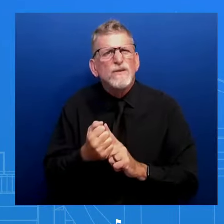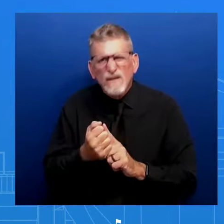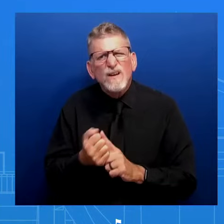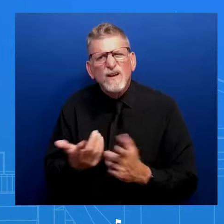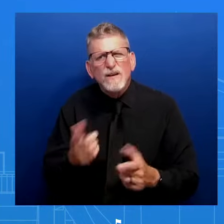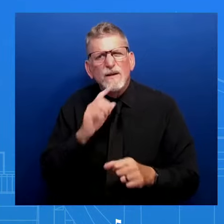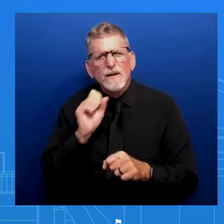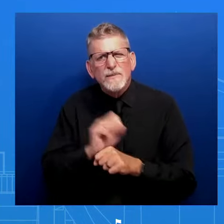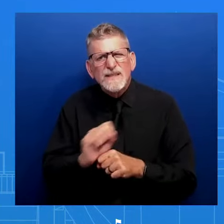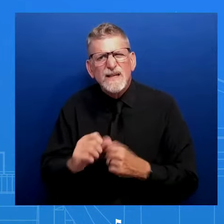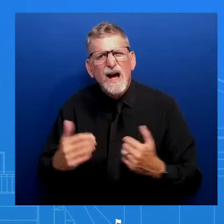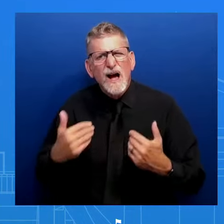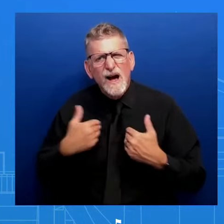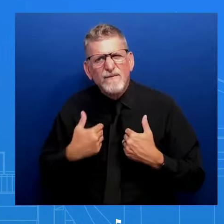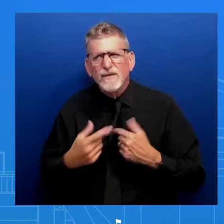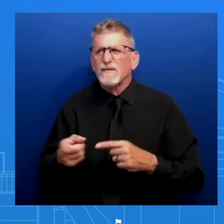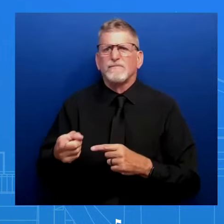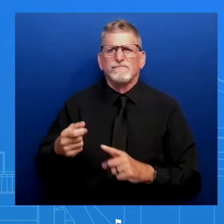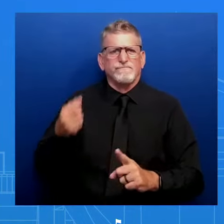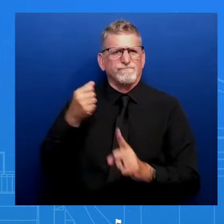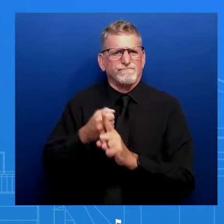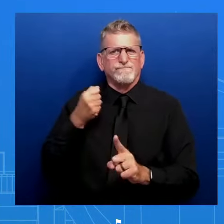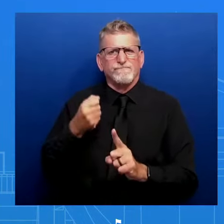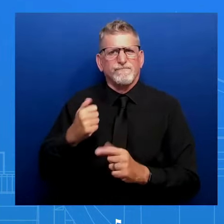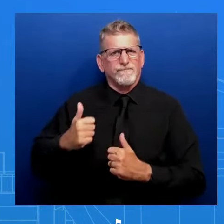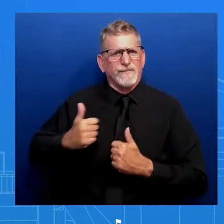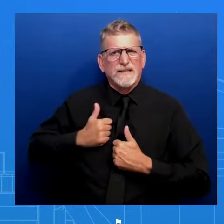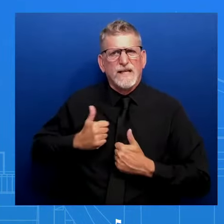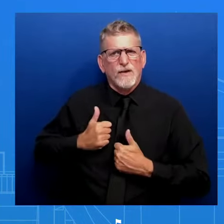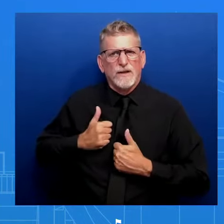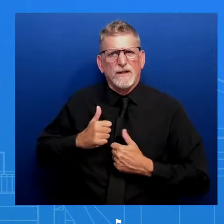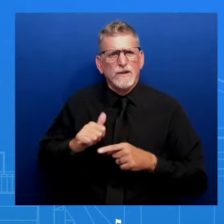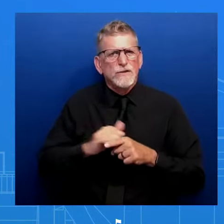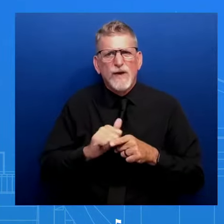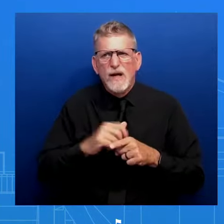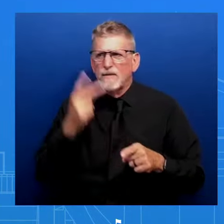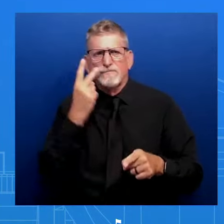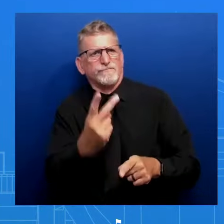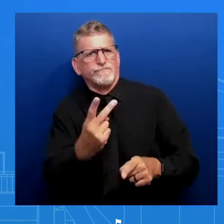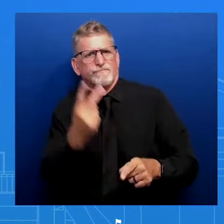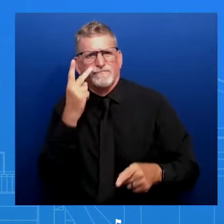have then impacted military readiness. The Press: But these -- this hearing today does seem to have brought this issue